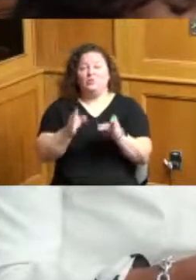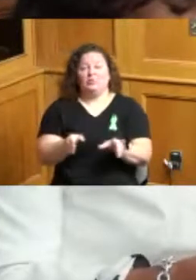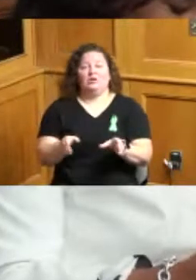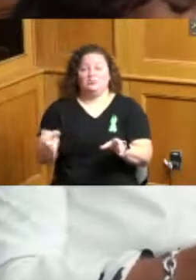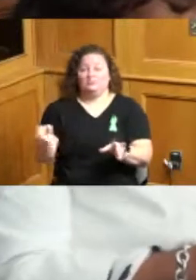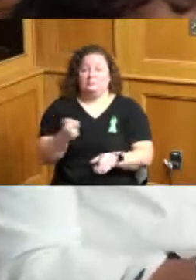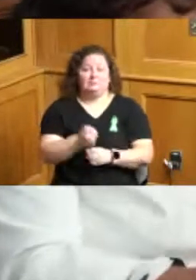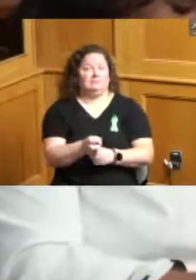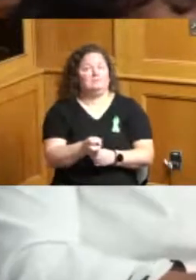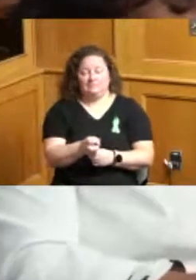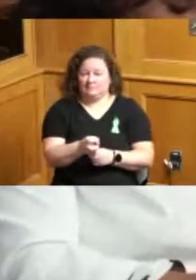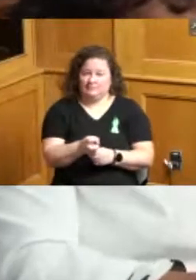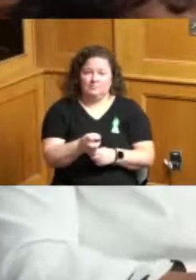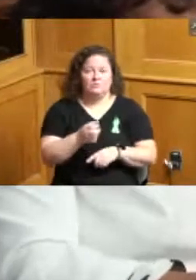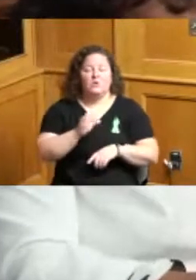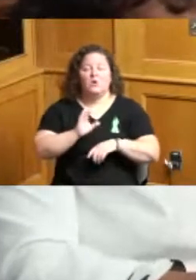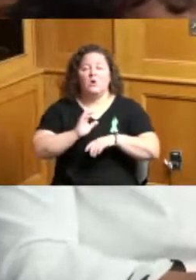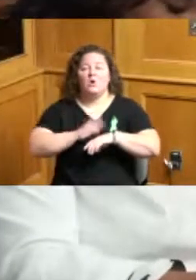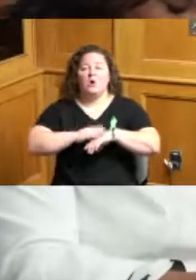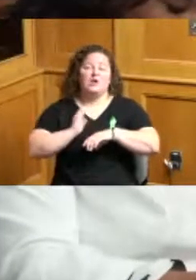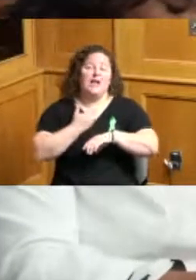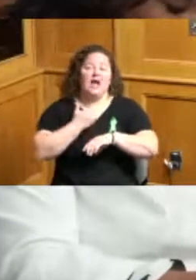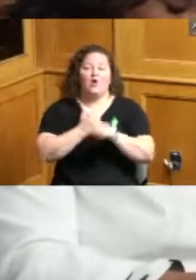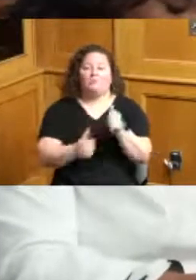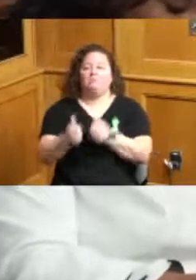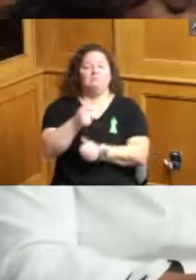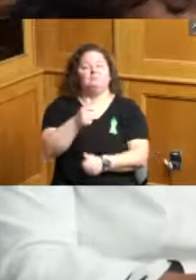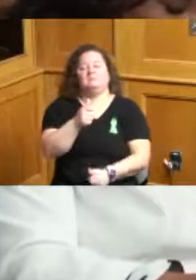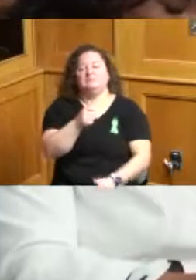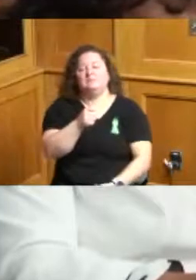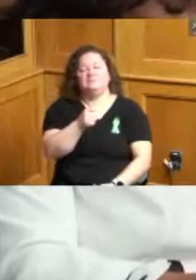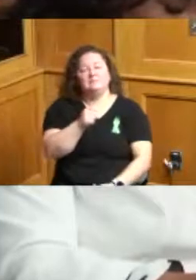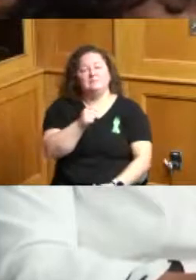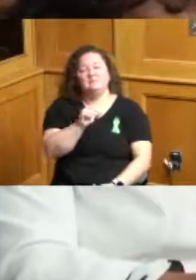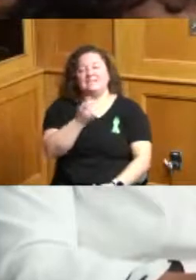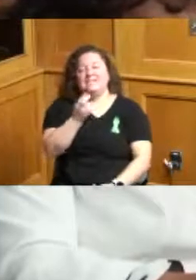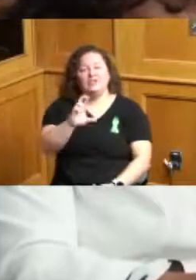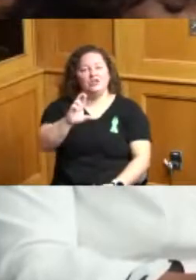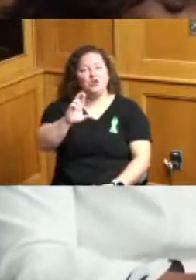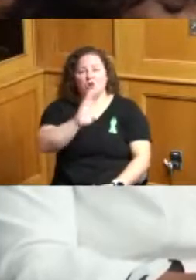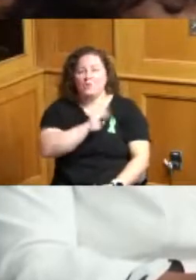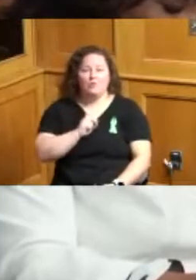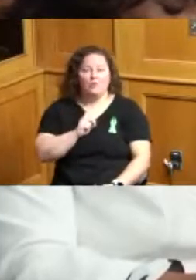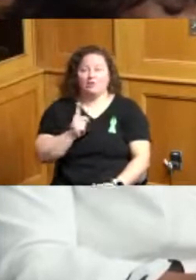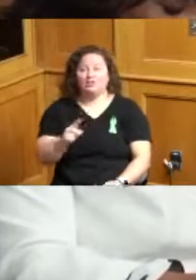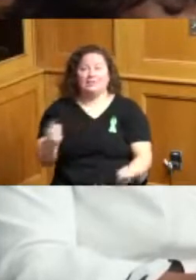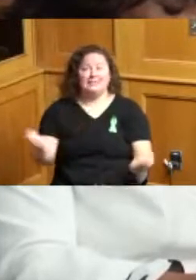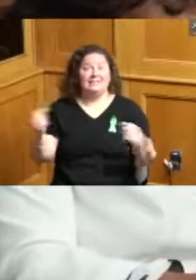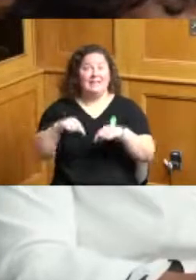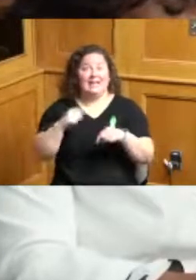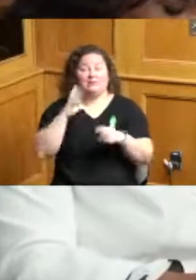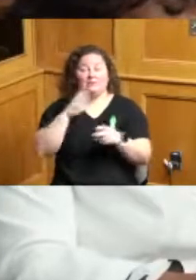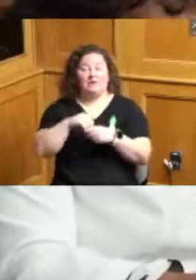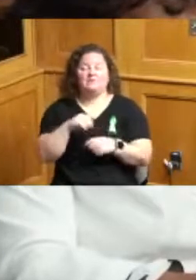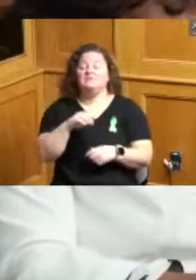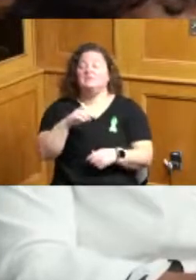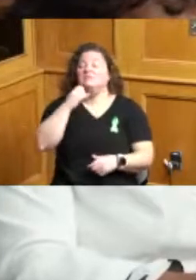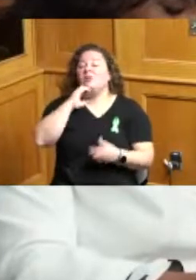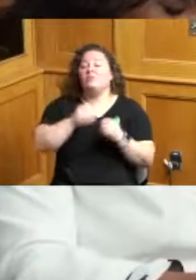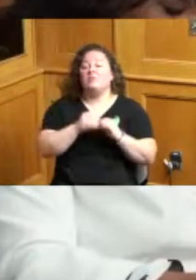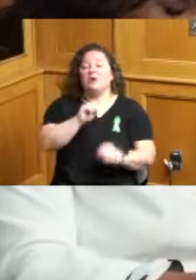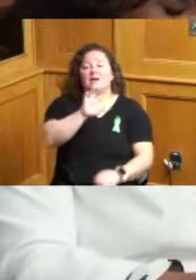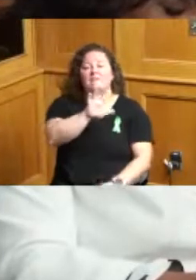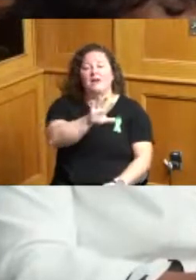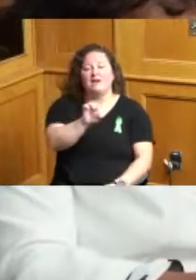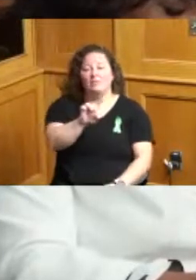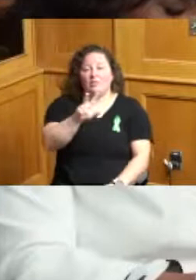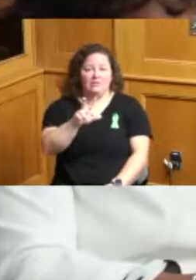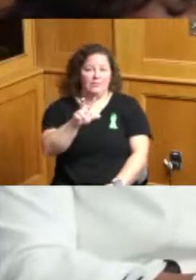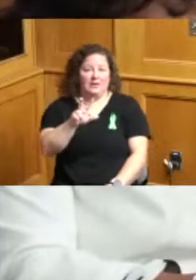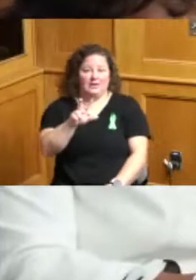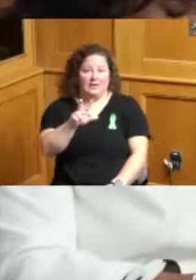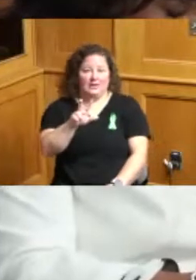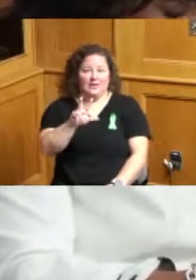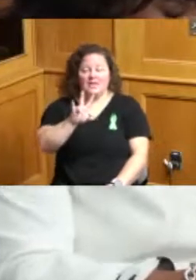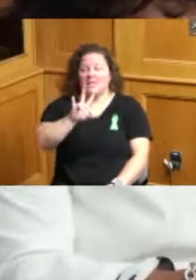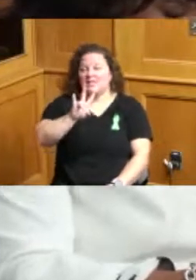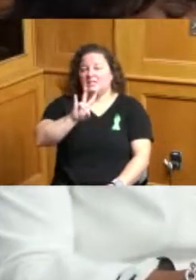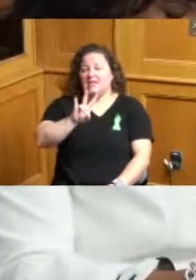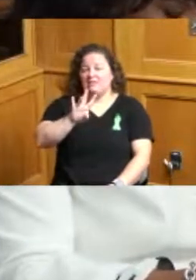on the senior board and she came out to be a part of this so the phone number is 513-743-9000